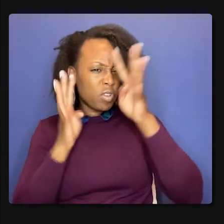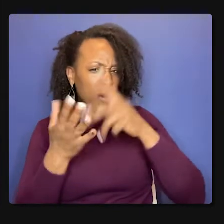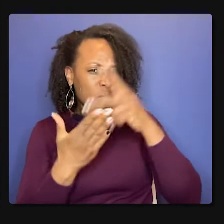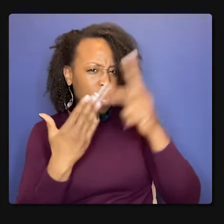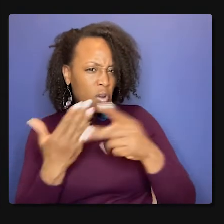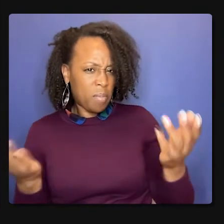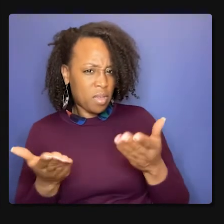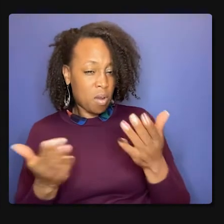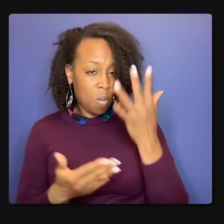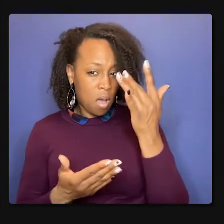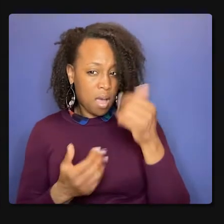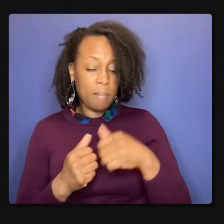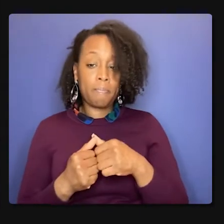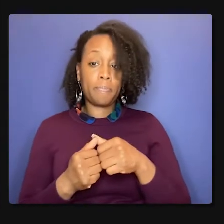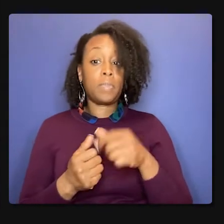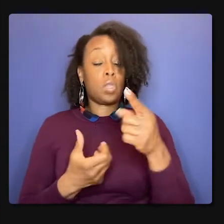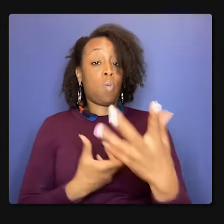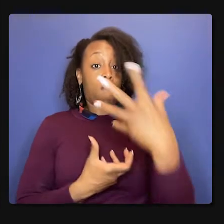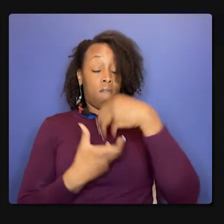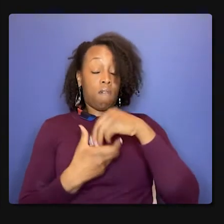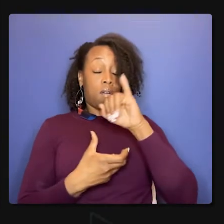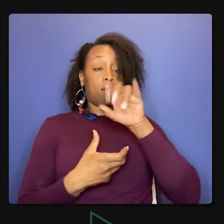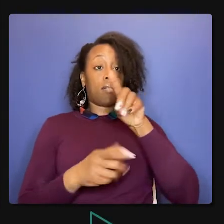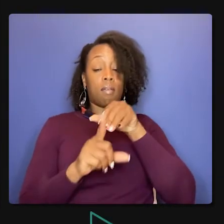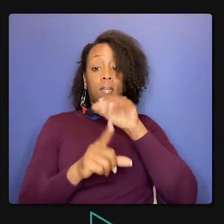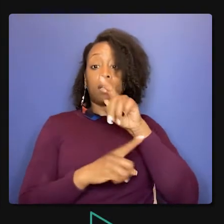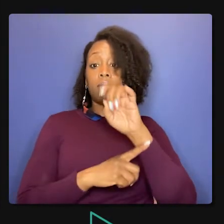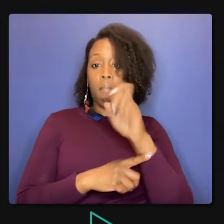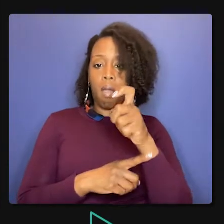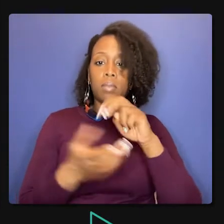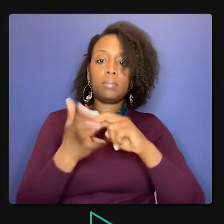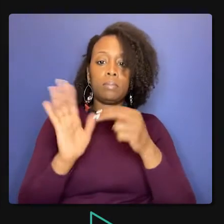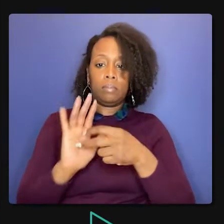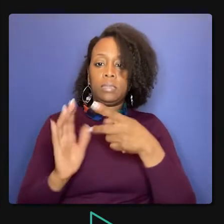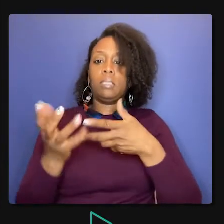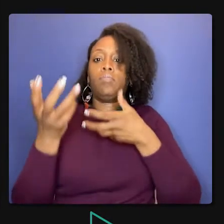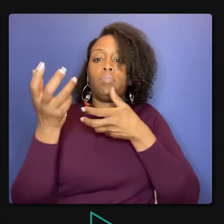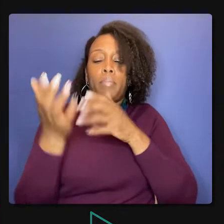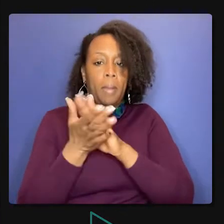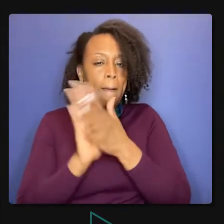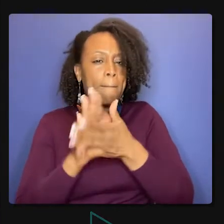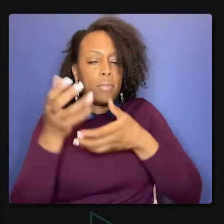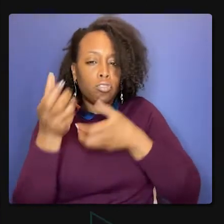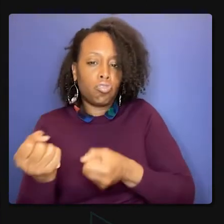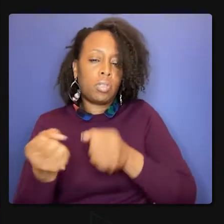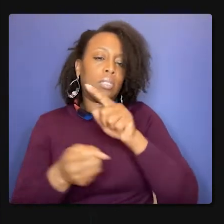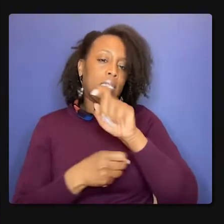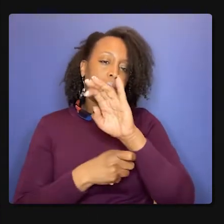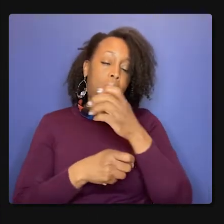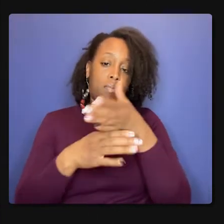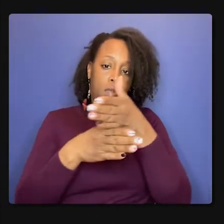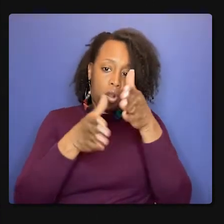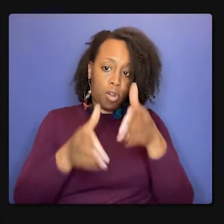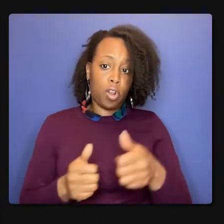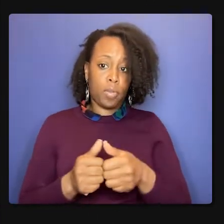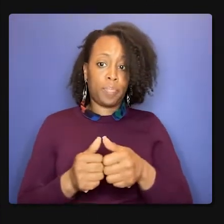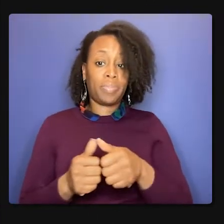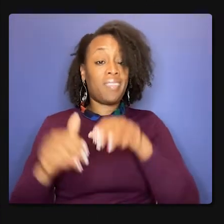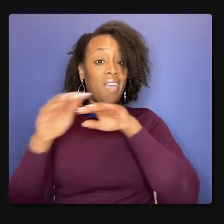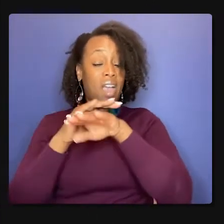Well, being a part of ID@Xbox means you are a trusted Xbox partner. You'll have access to the same tools